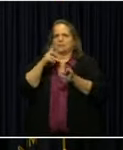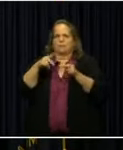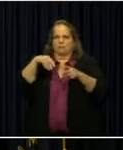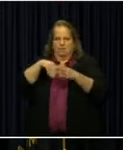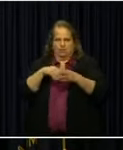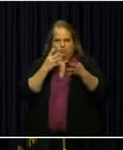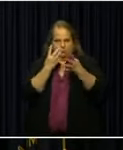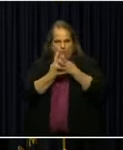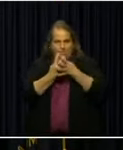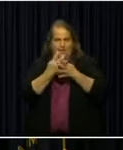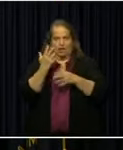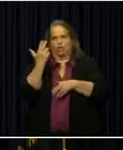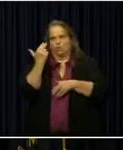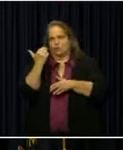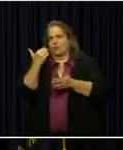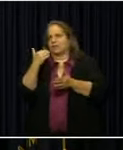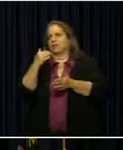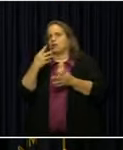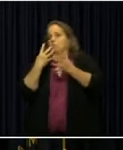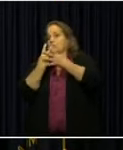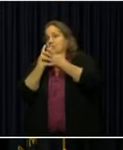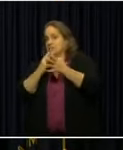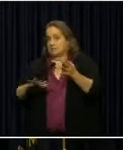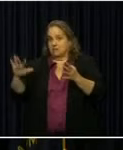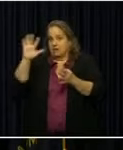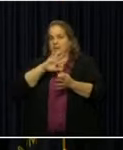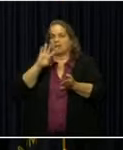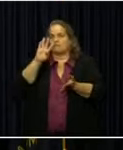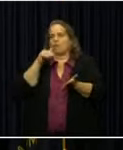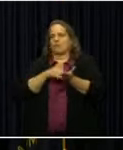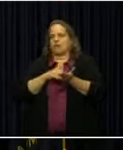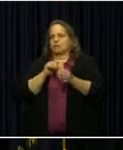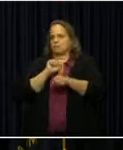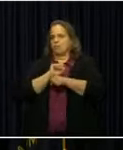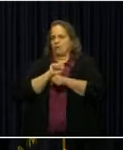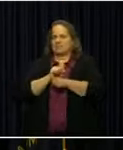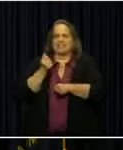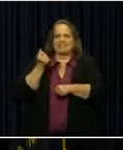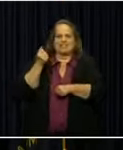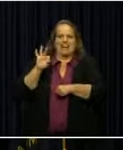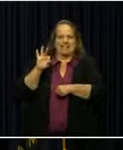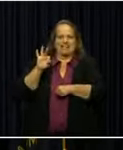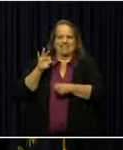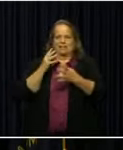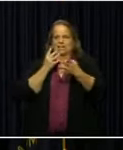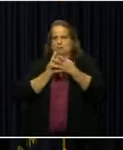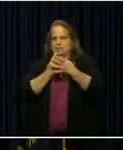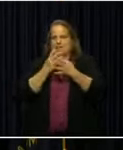THIS IS THE REAL CHALLENGE WE ARE SEEING ALL ACROSS THE COMMONWEALTH.